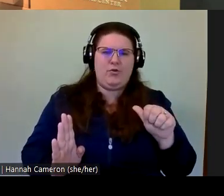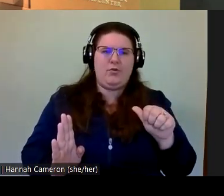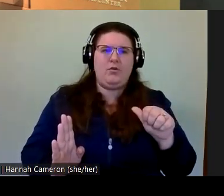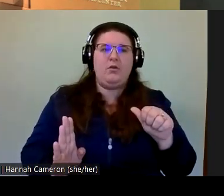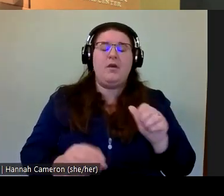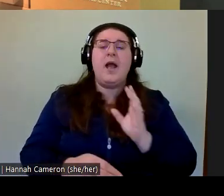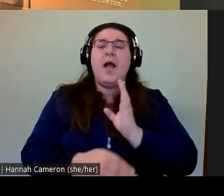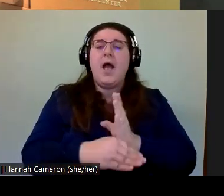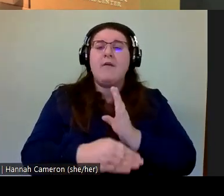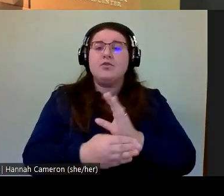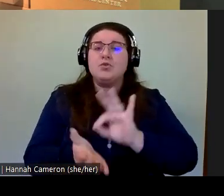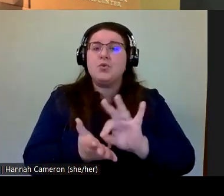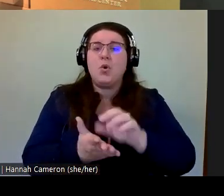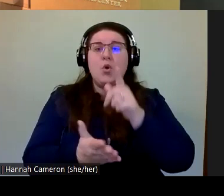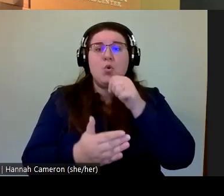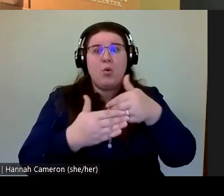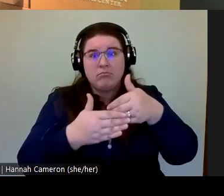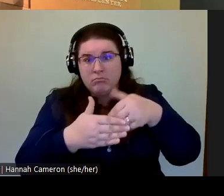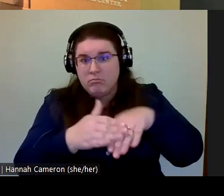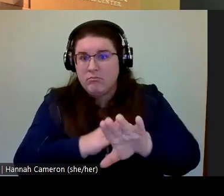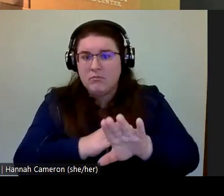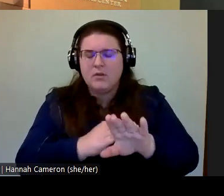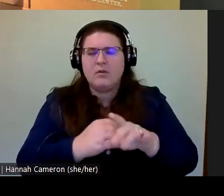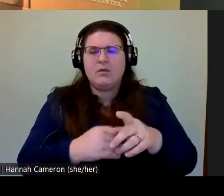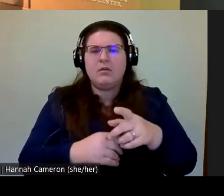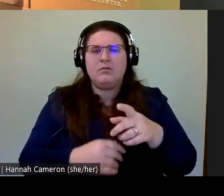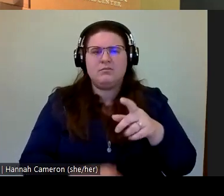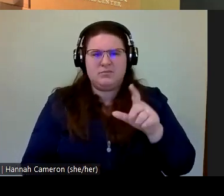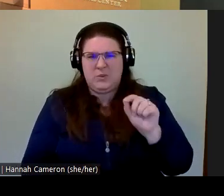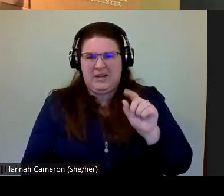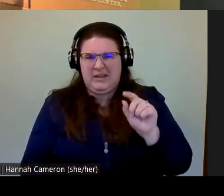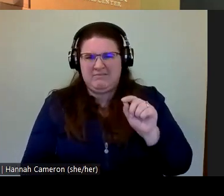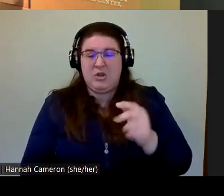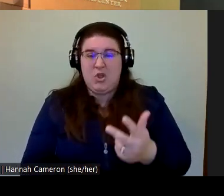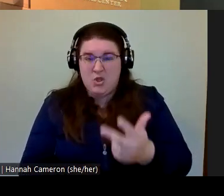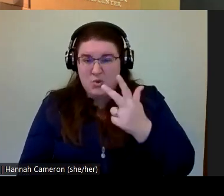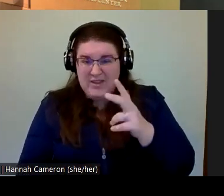for people coming into this trial was a little over 20 so that's three standard Devi lower than